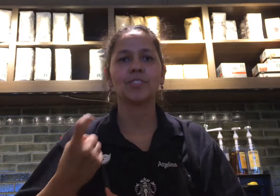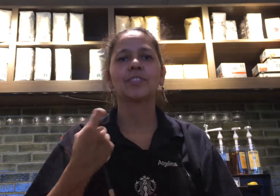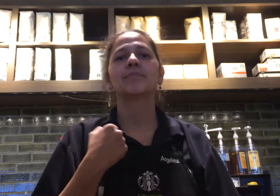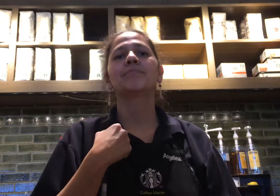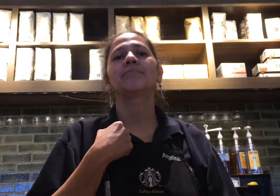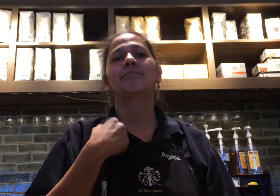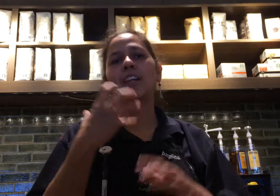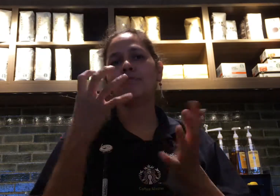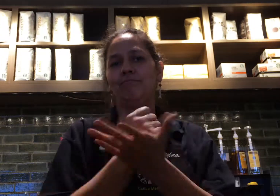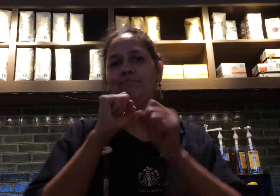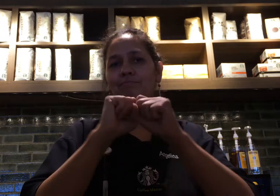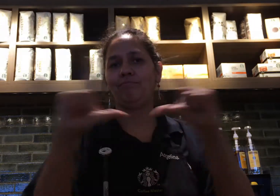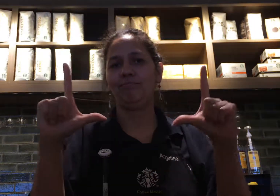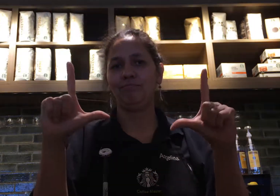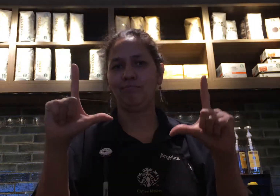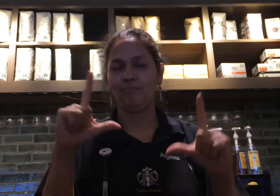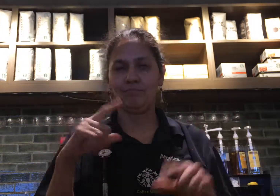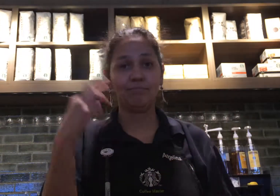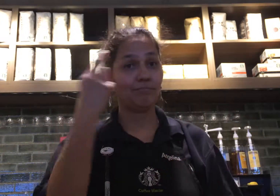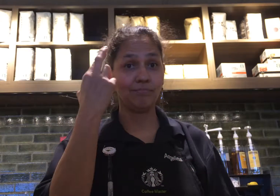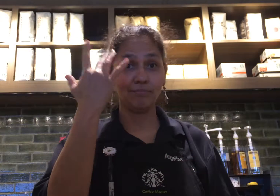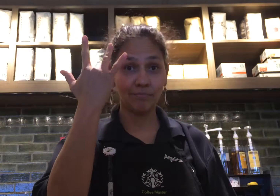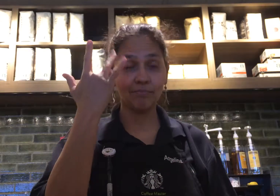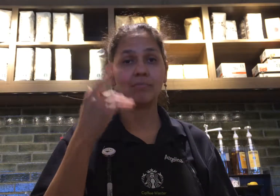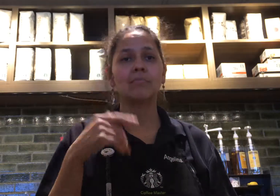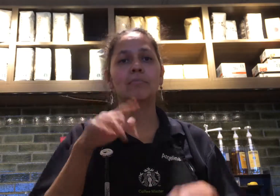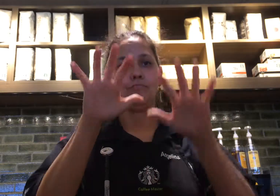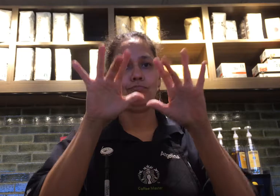I want to make a vlog about the article you posted